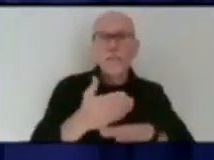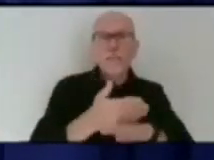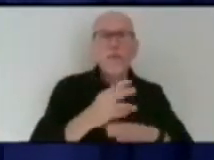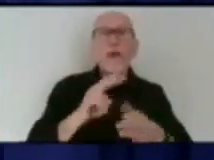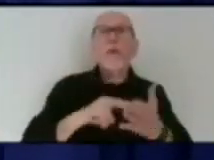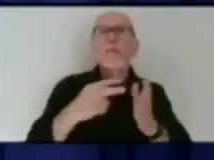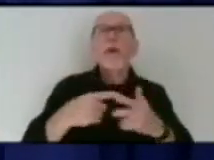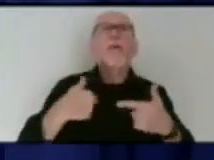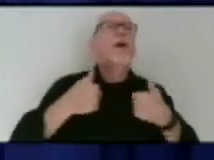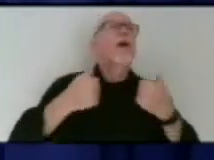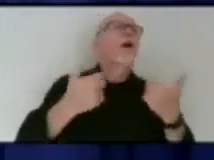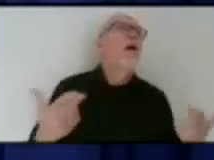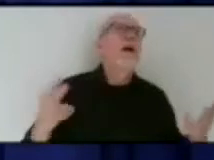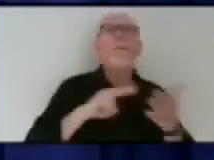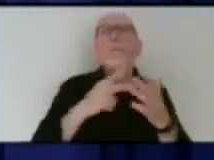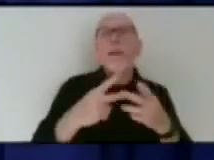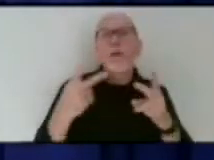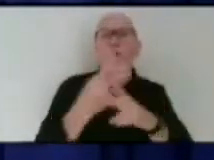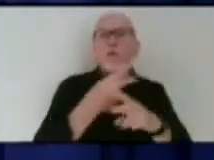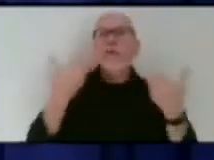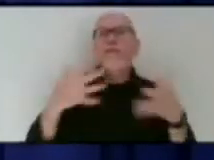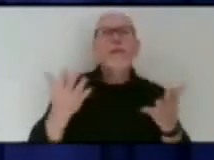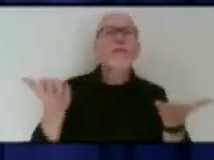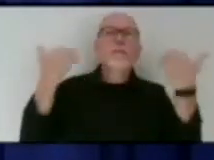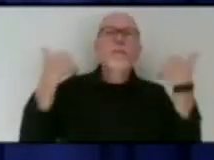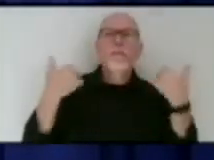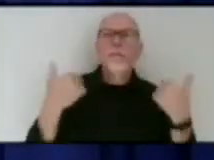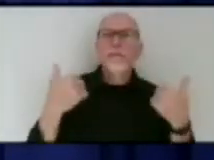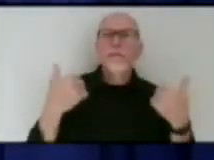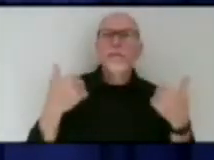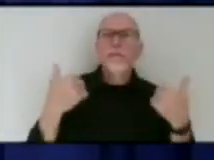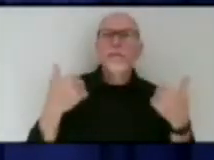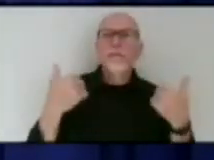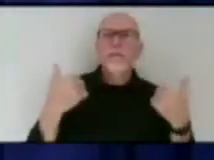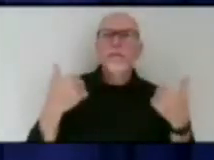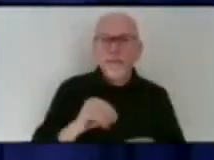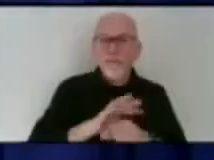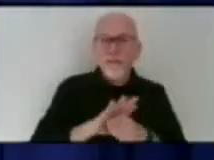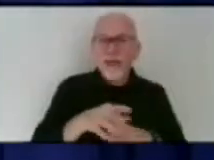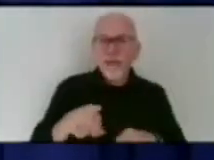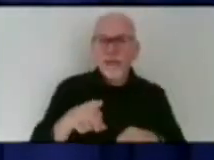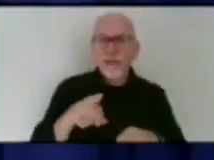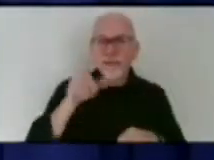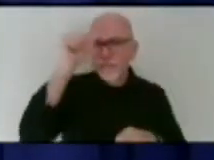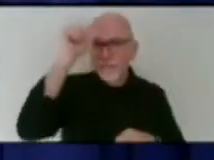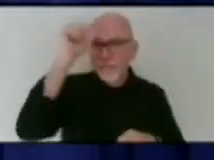we're through the worst of it. But this virus is is unrelenting and and we'll